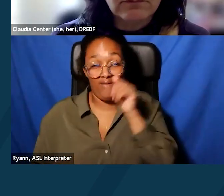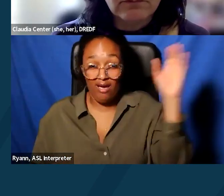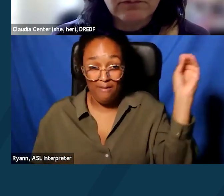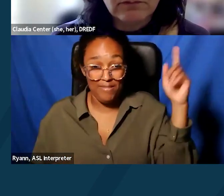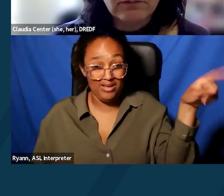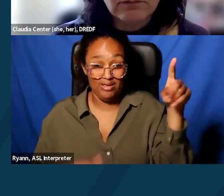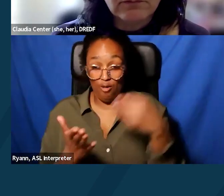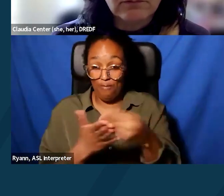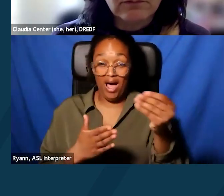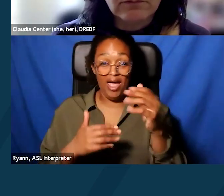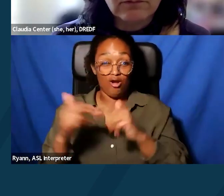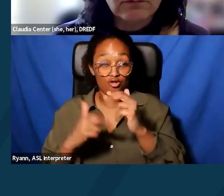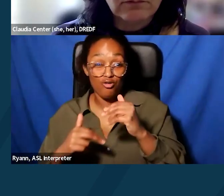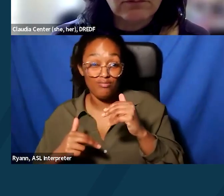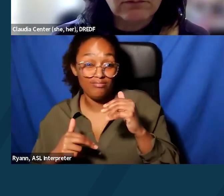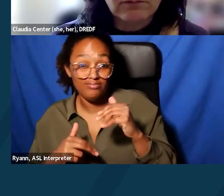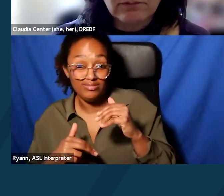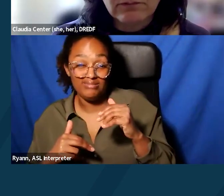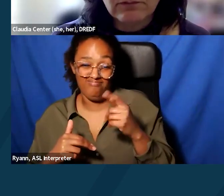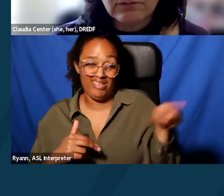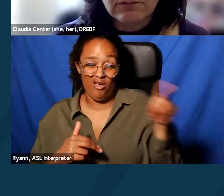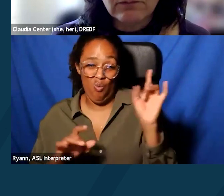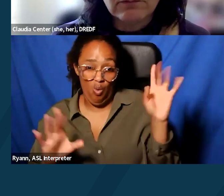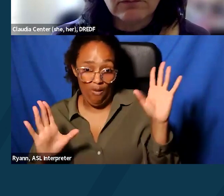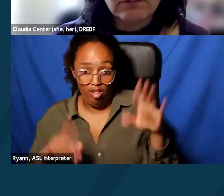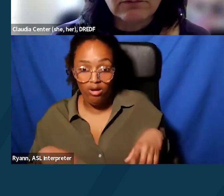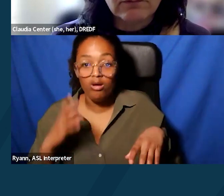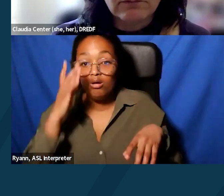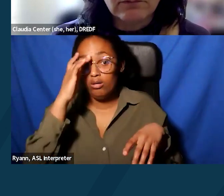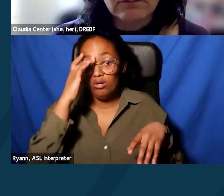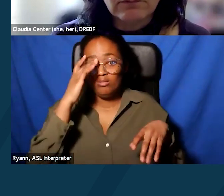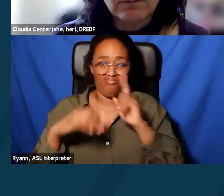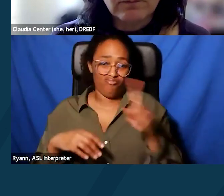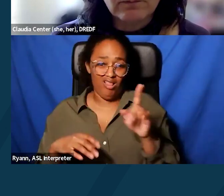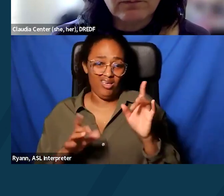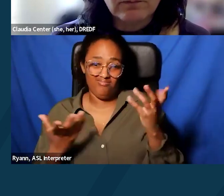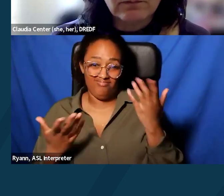literally putting profit, you know, over people, to suck money out of it.